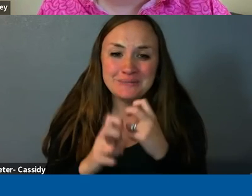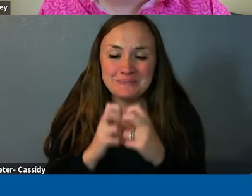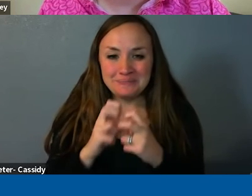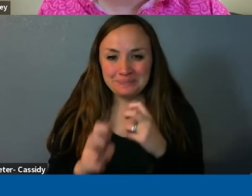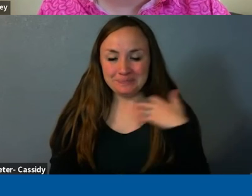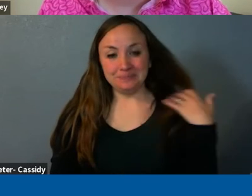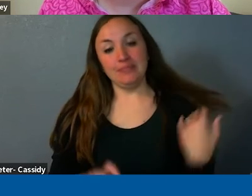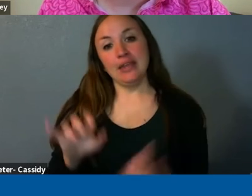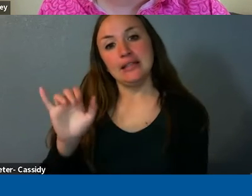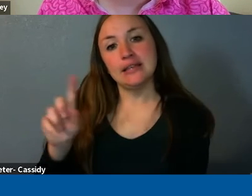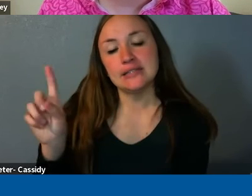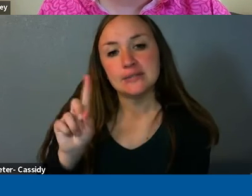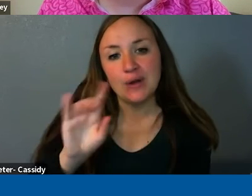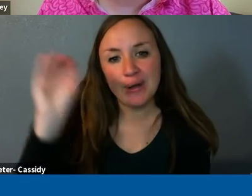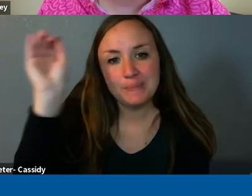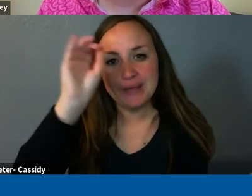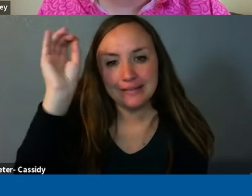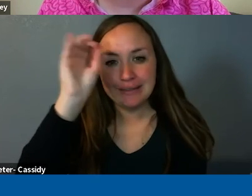This is where opinions collide with usability.